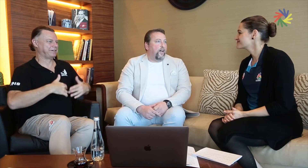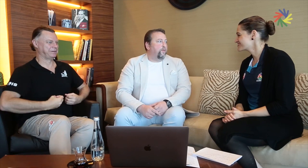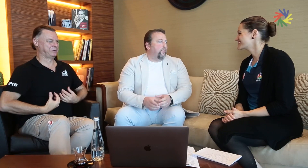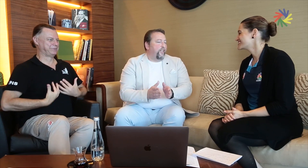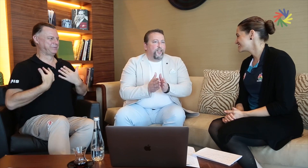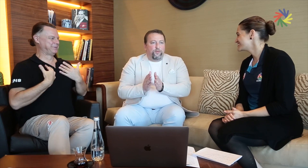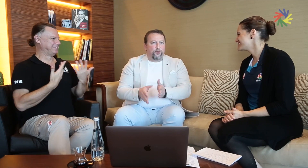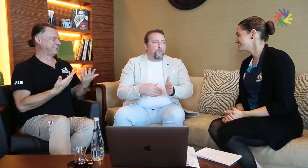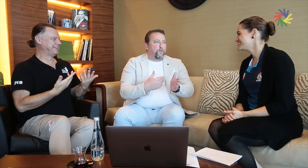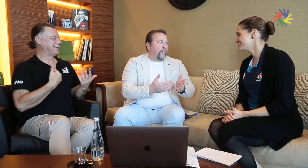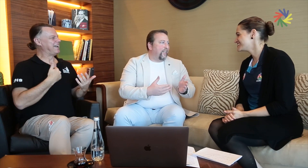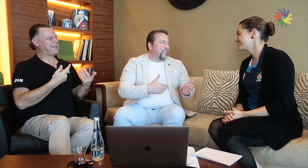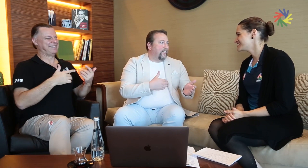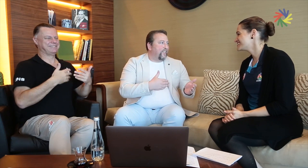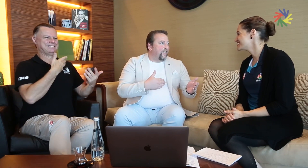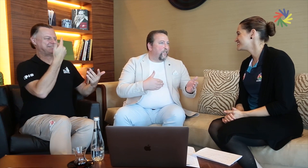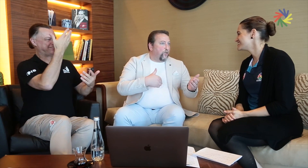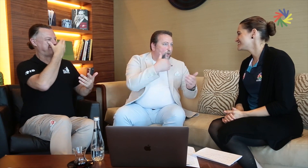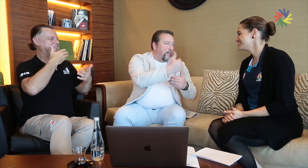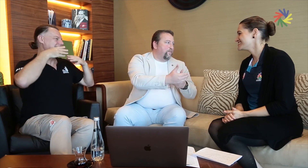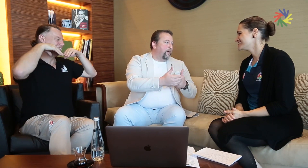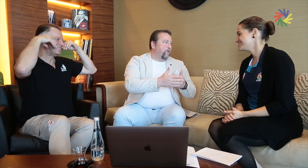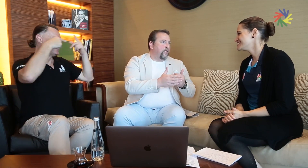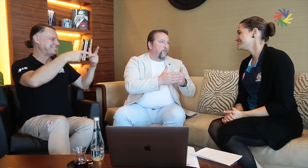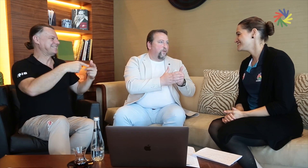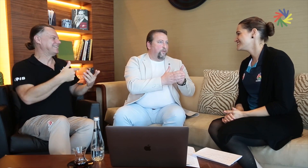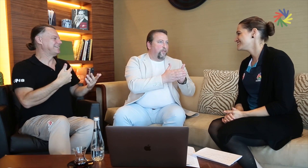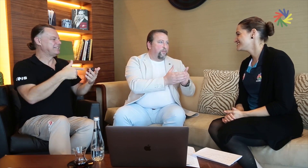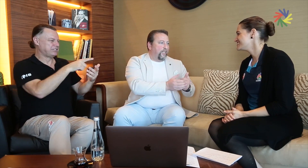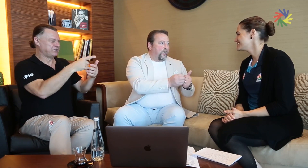I hope Kronos will continue its relationship with